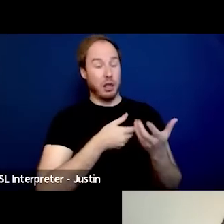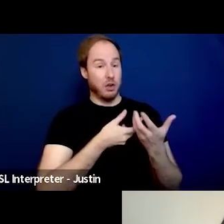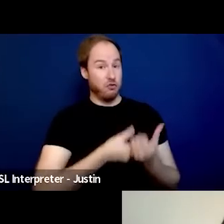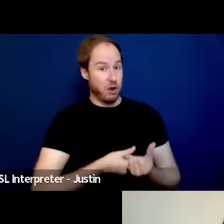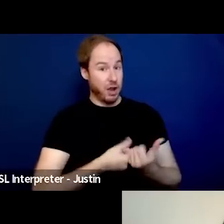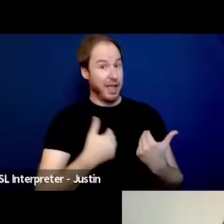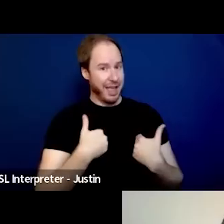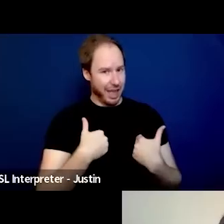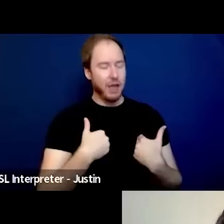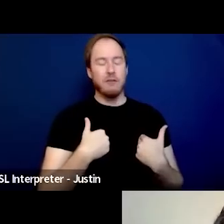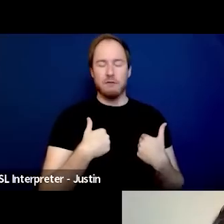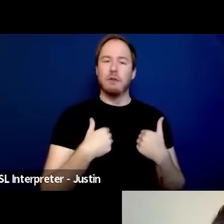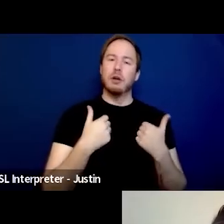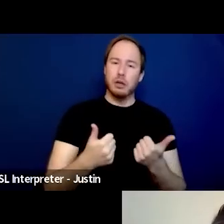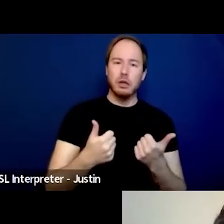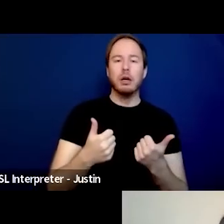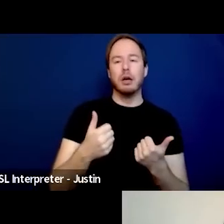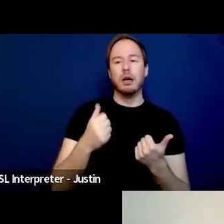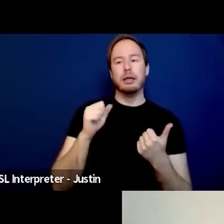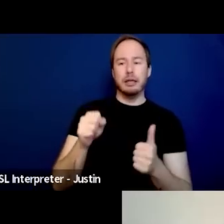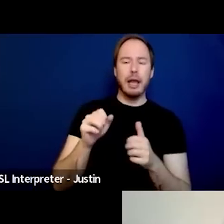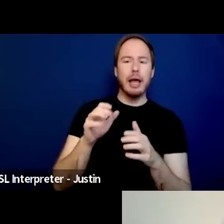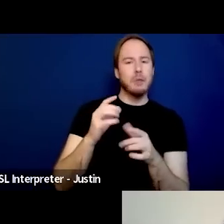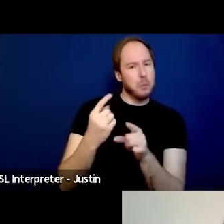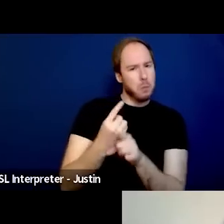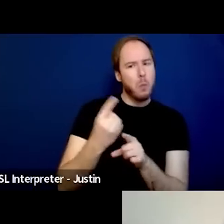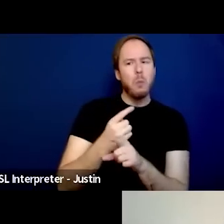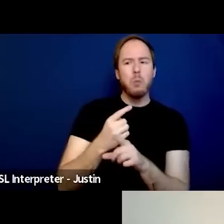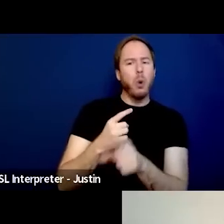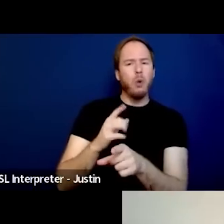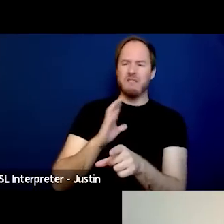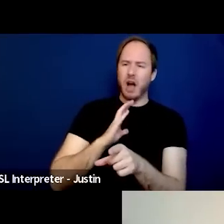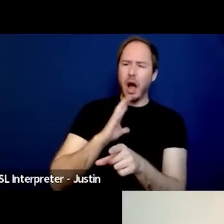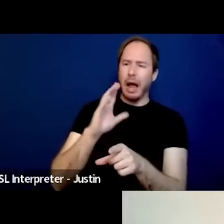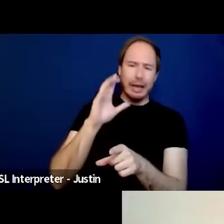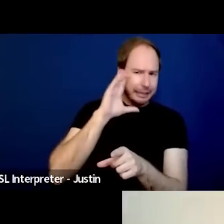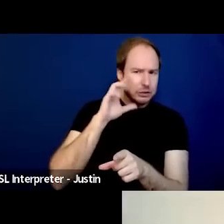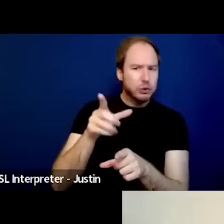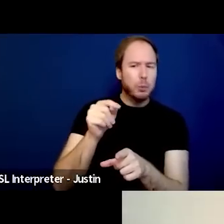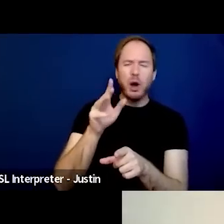there are ways to challenge things, to push someone toward whatever their goals are,